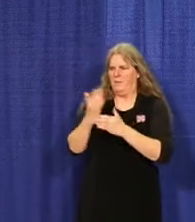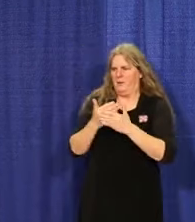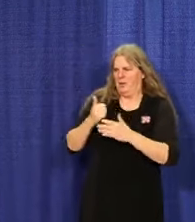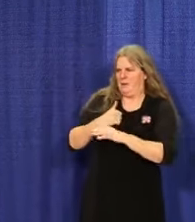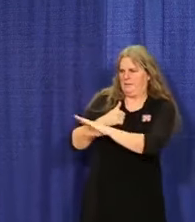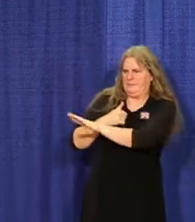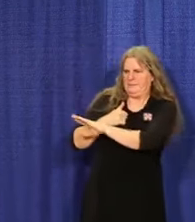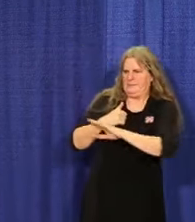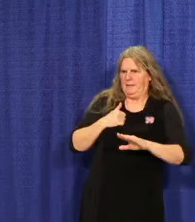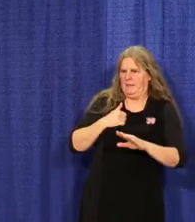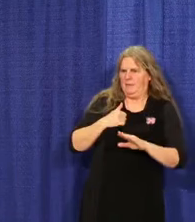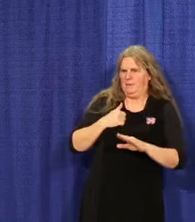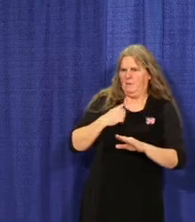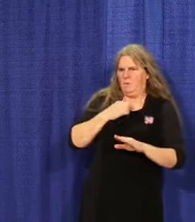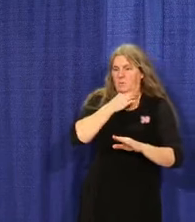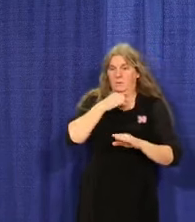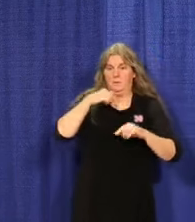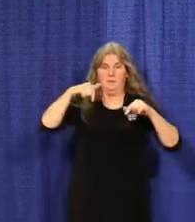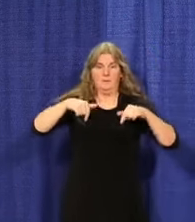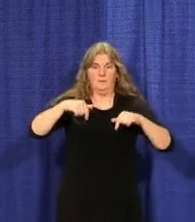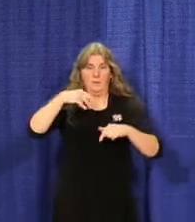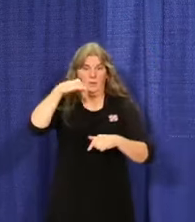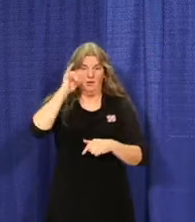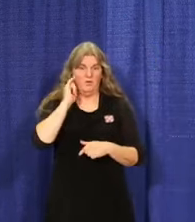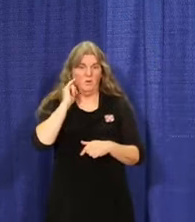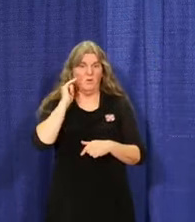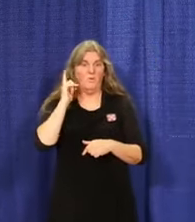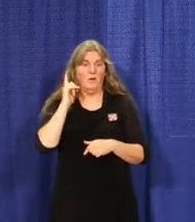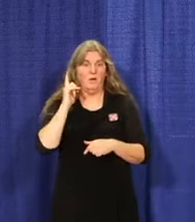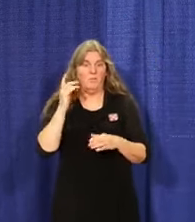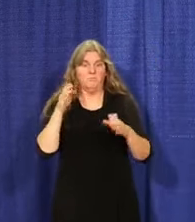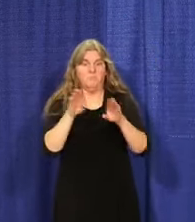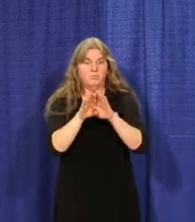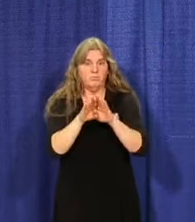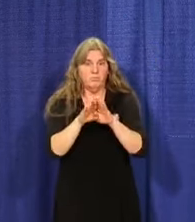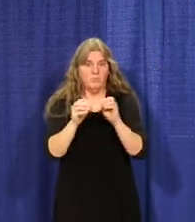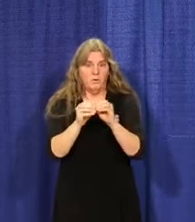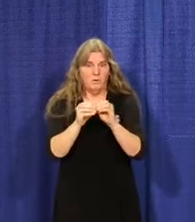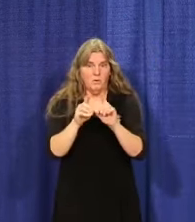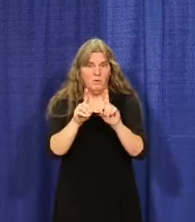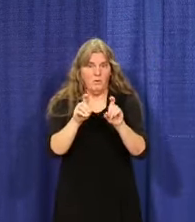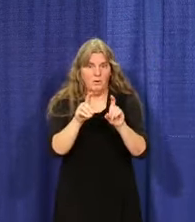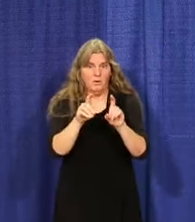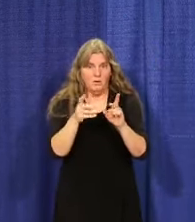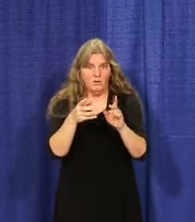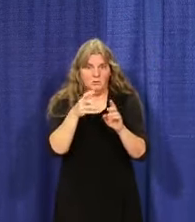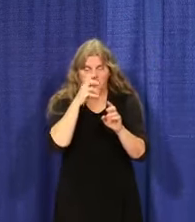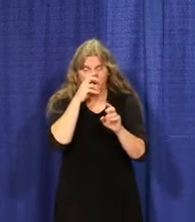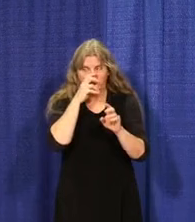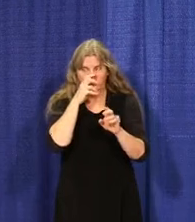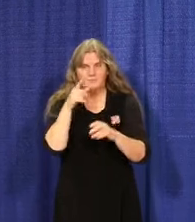the threshold for shutting things down again? Good question, and a good time to remind folks that we